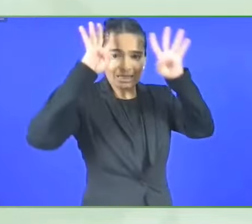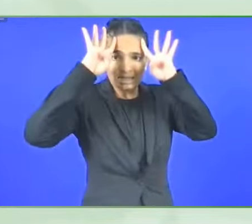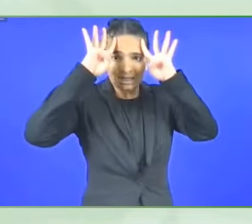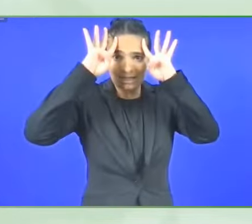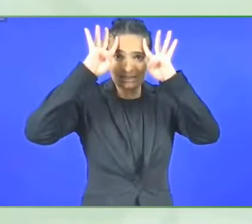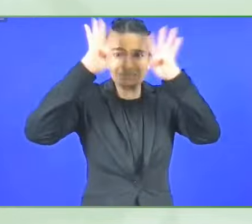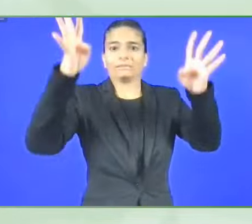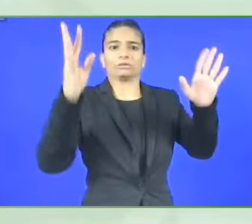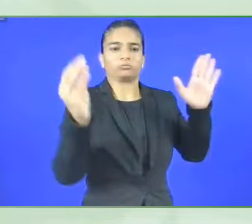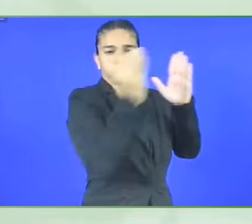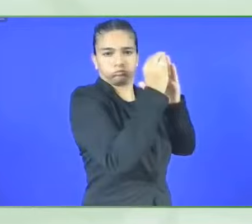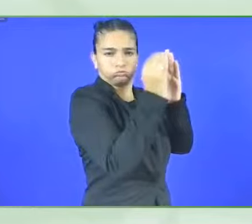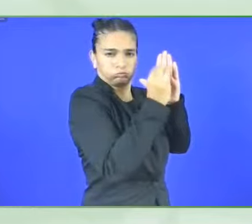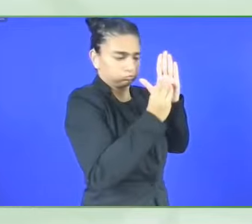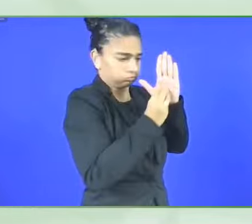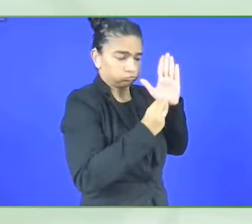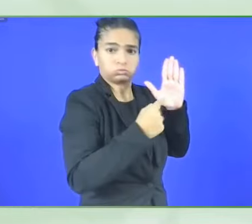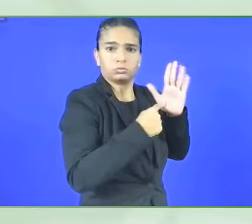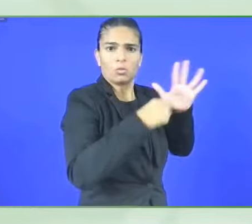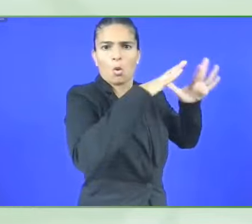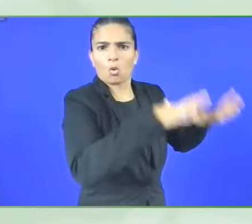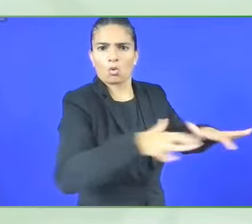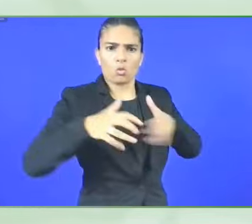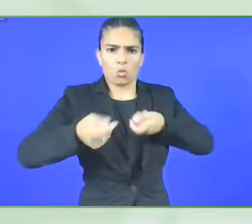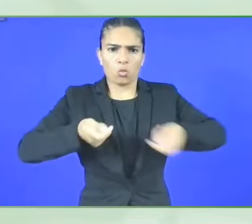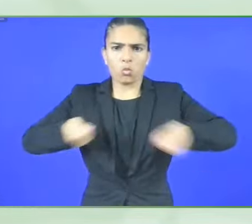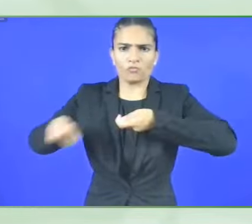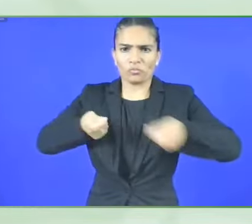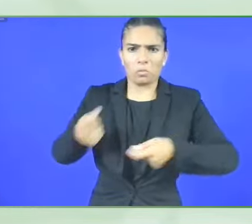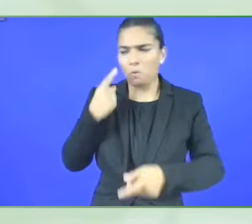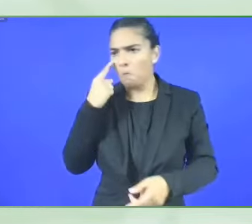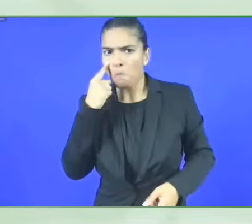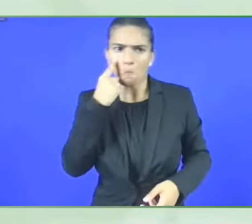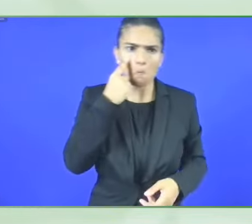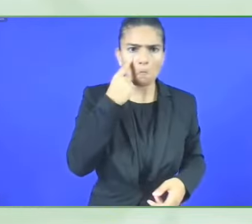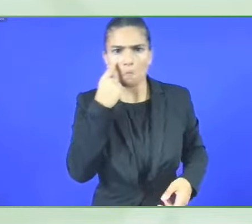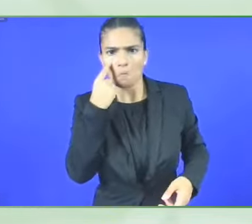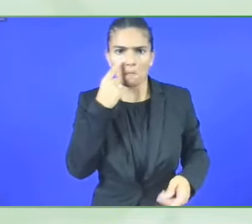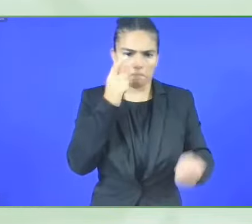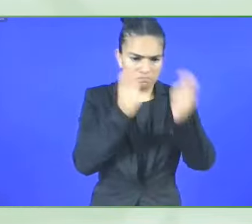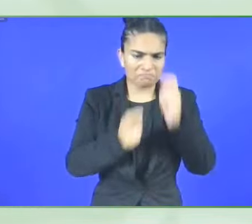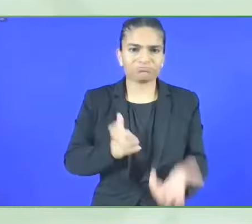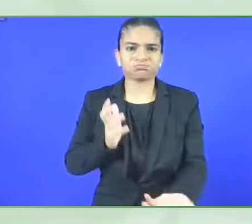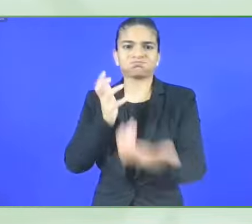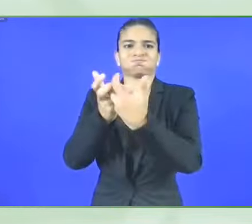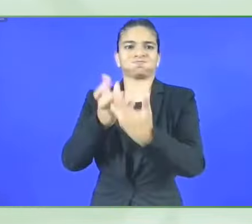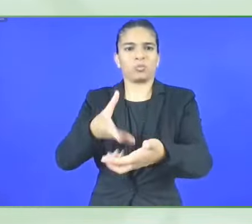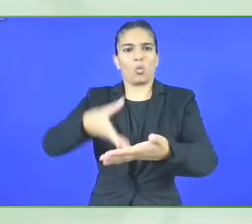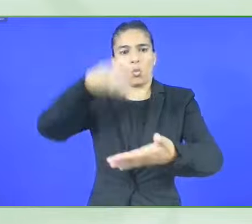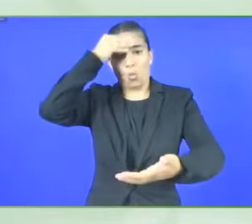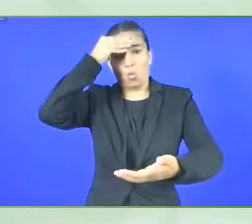to actually have a different – assuming different approach to designing all aspects of society. Including education.